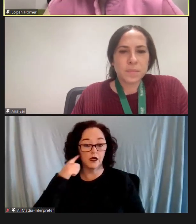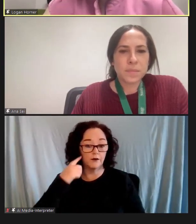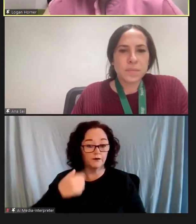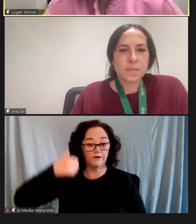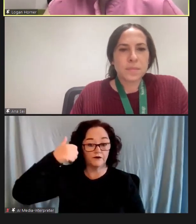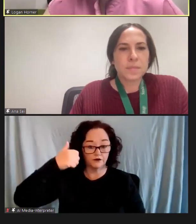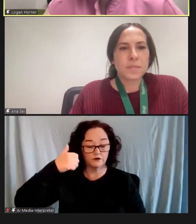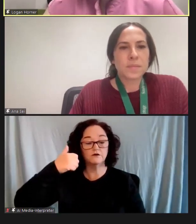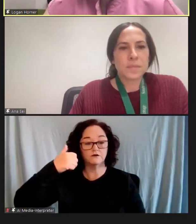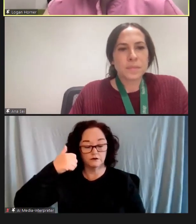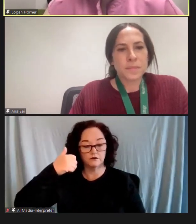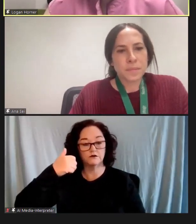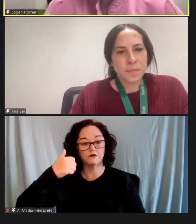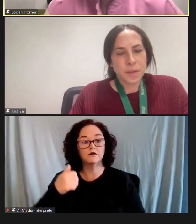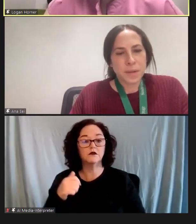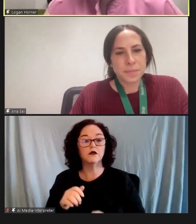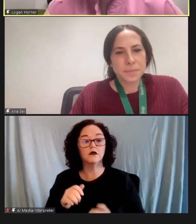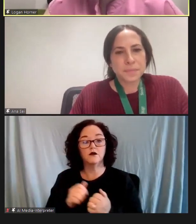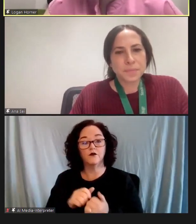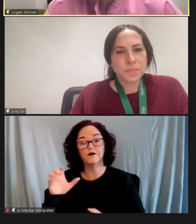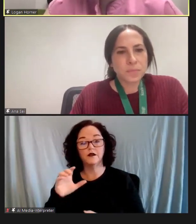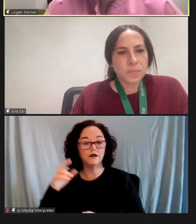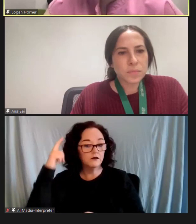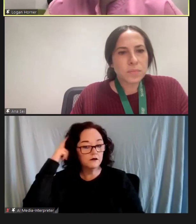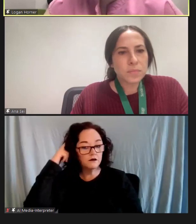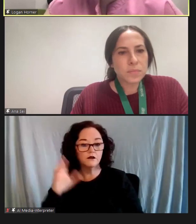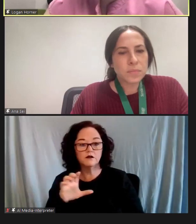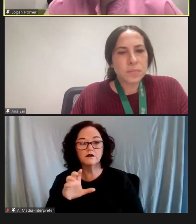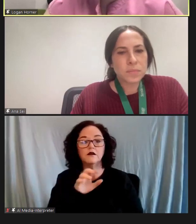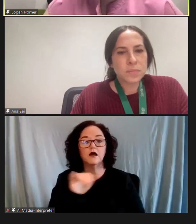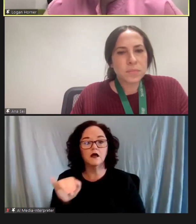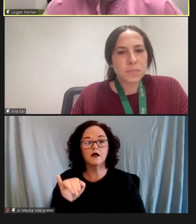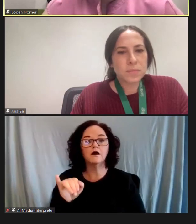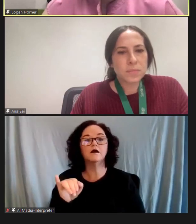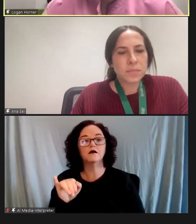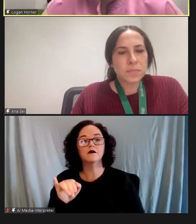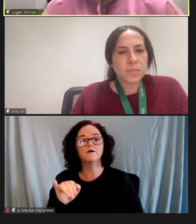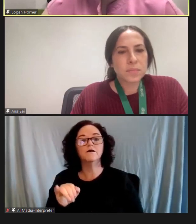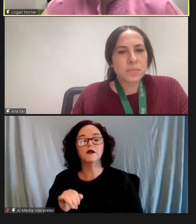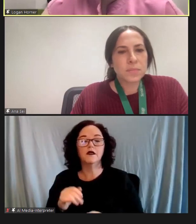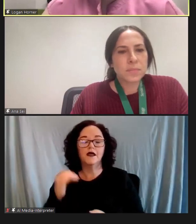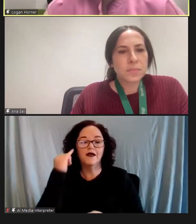implant Advanced Bionics clear maricus